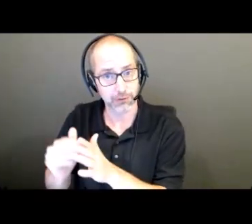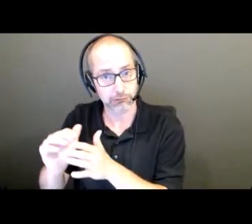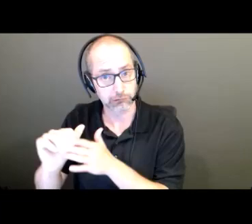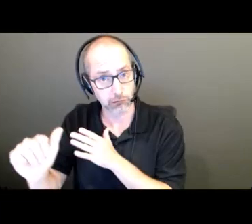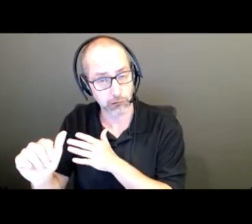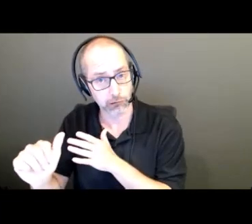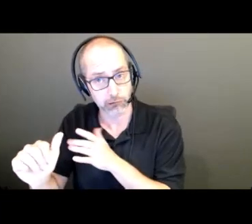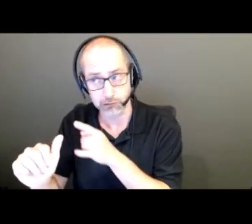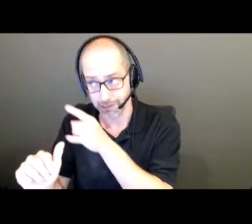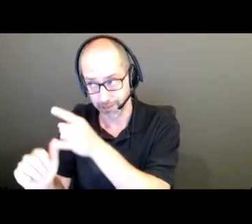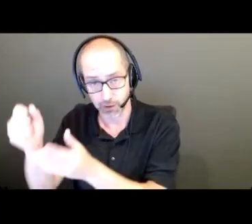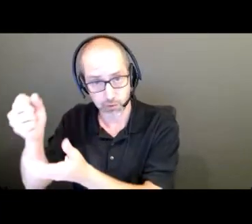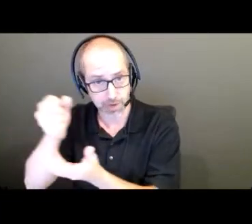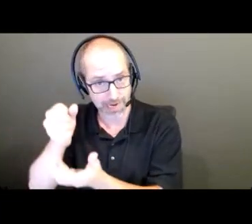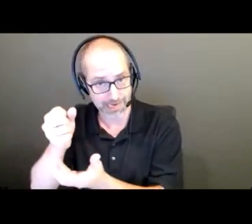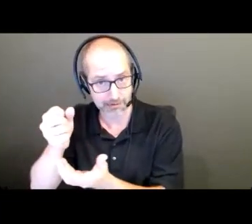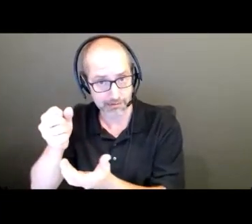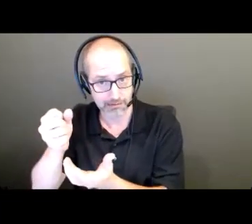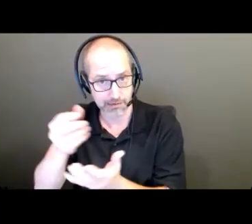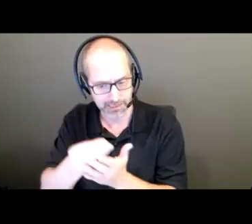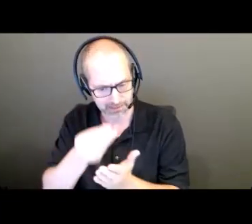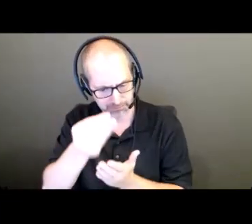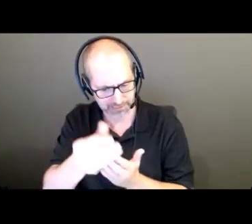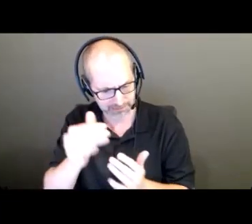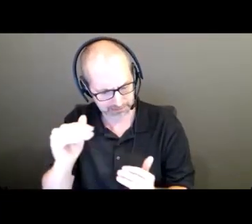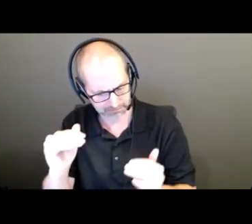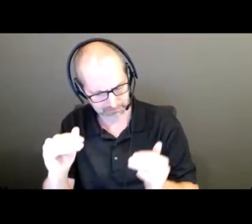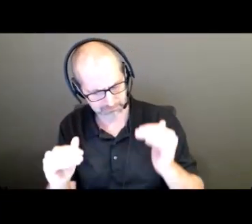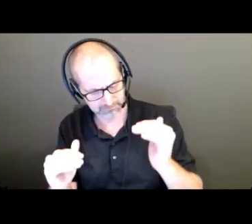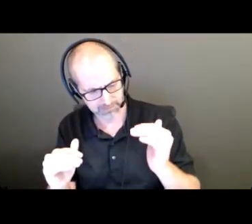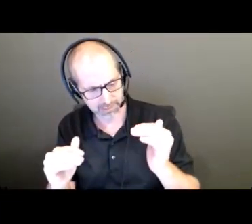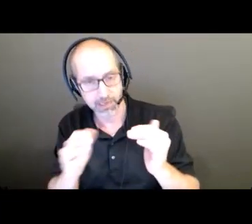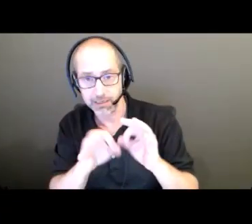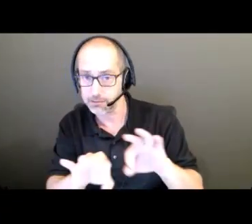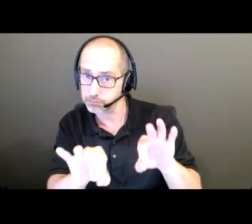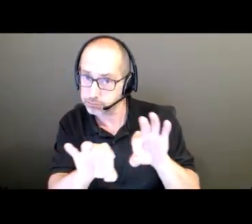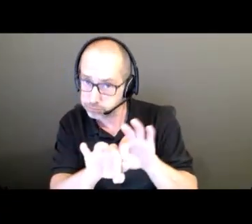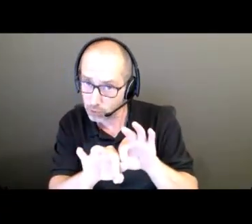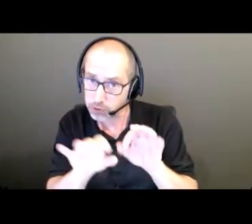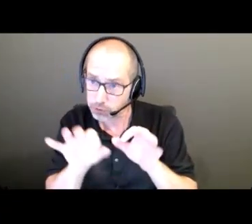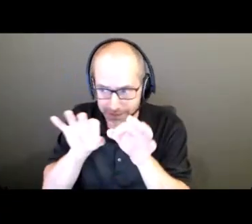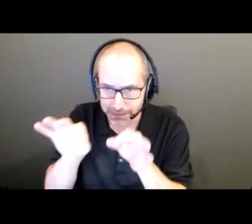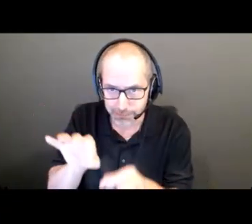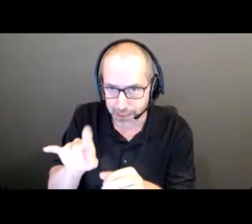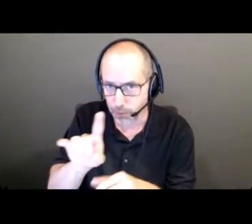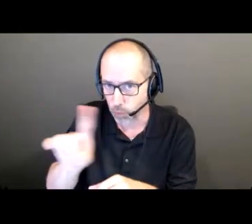grant, it'll be important to specify where your other sources of funding are coming from.